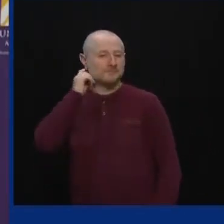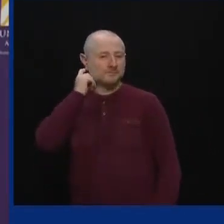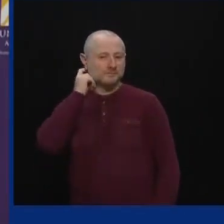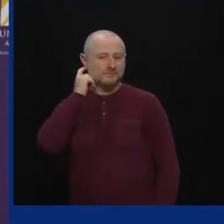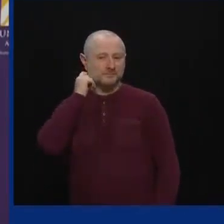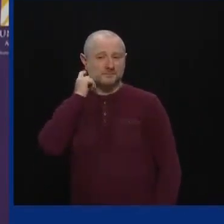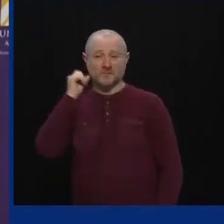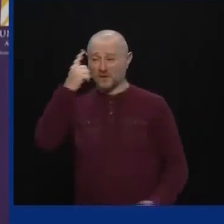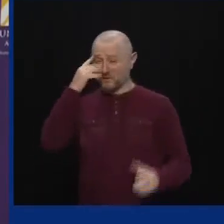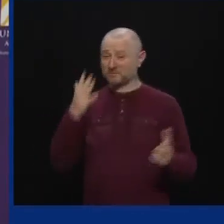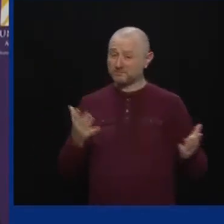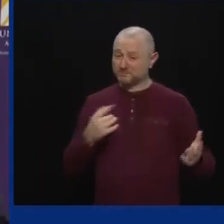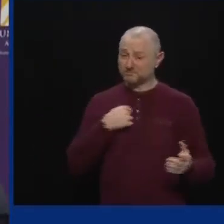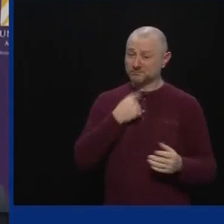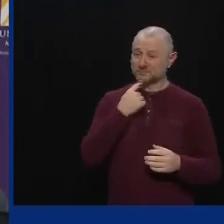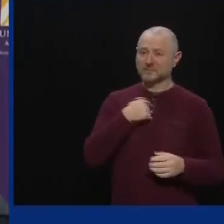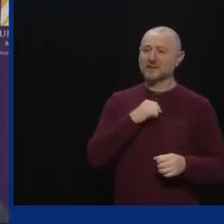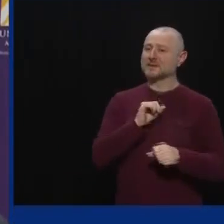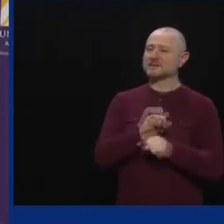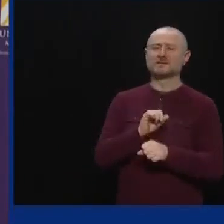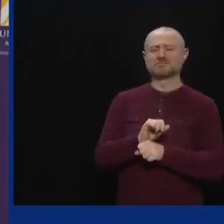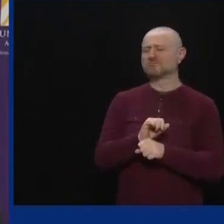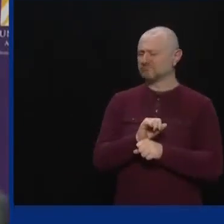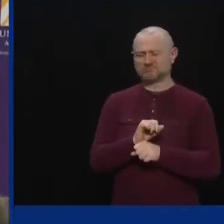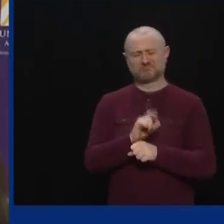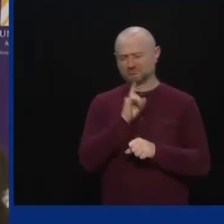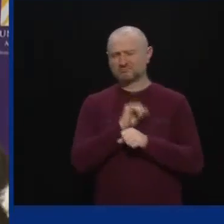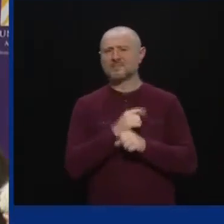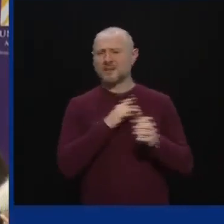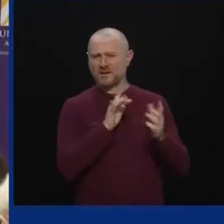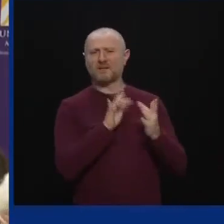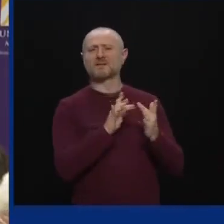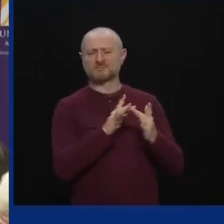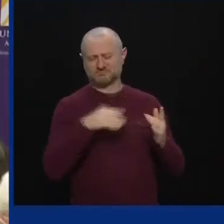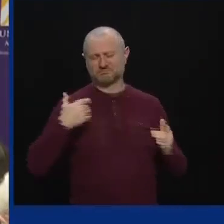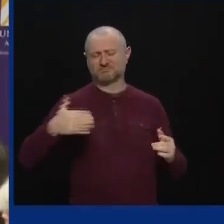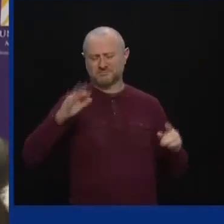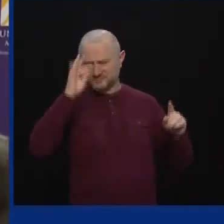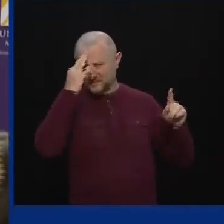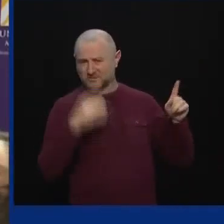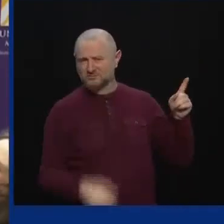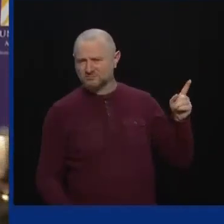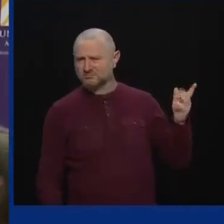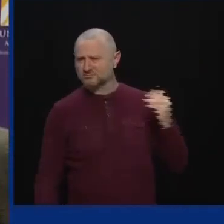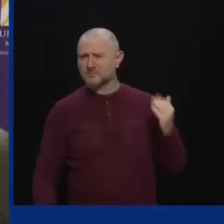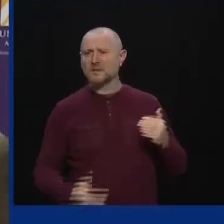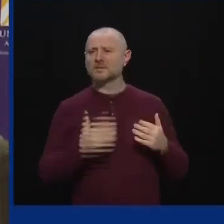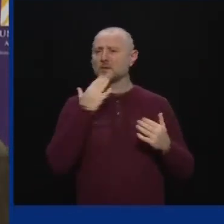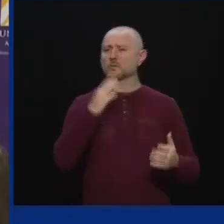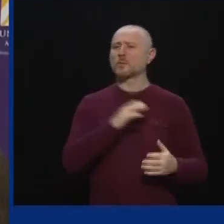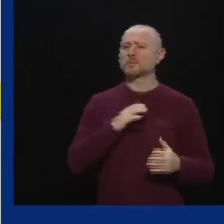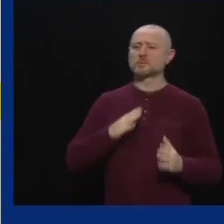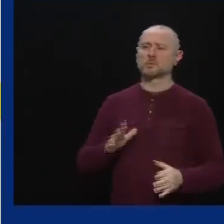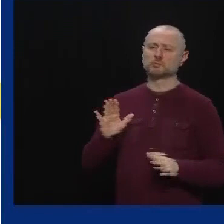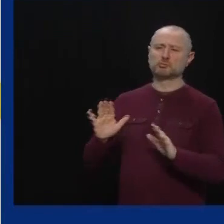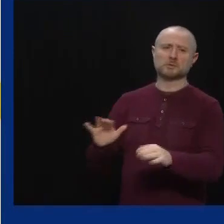YORK. THANK YOU. WE HAVE THEM ON SPEED DIAL,